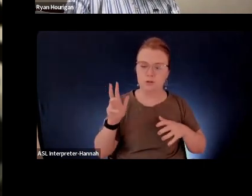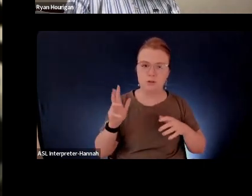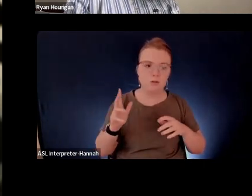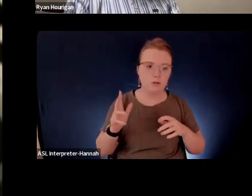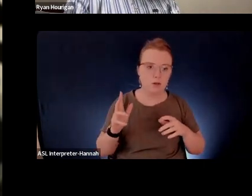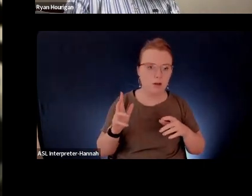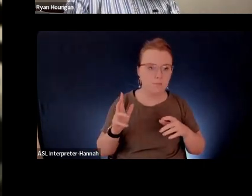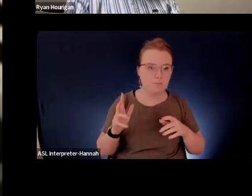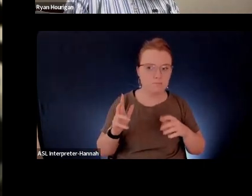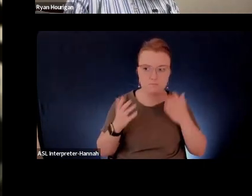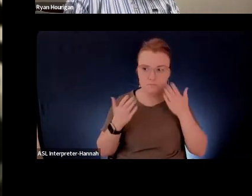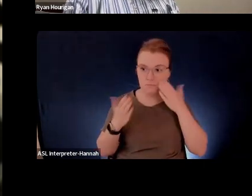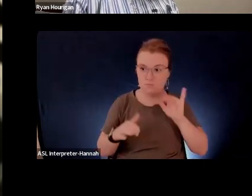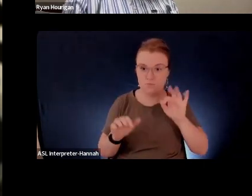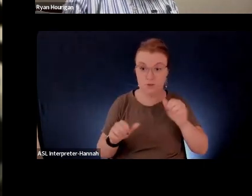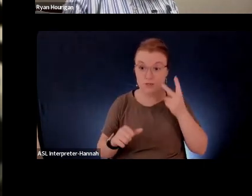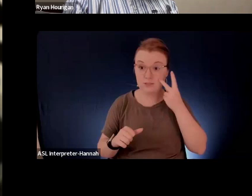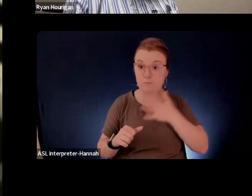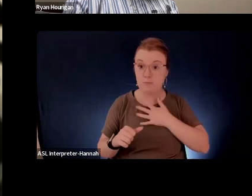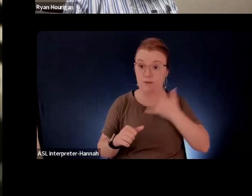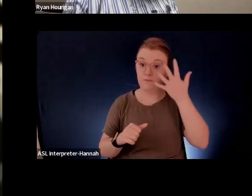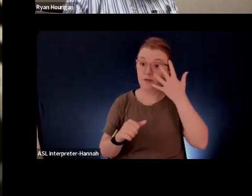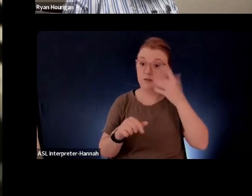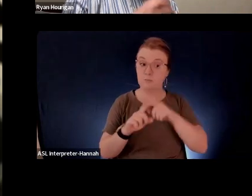but I don't know if you could see my face, but does anybody have any questions?